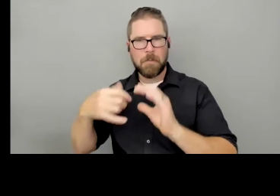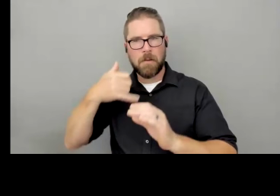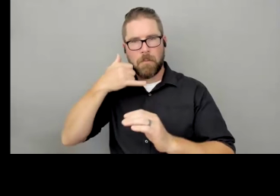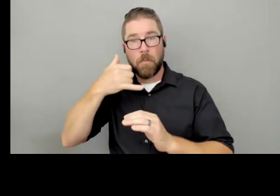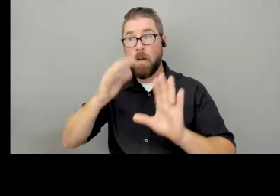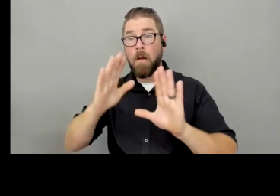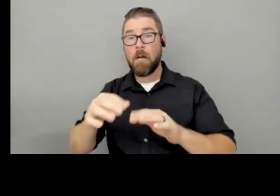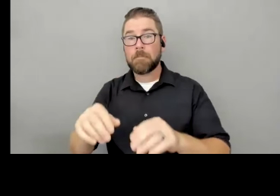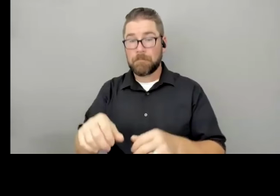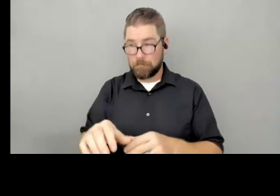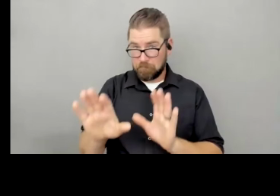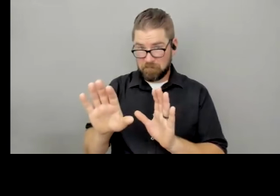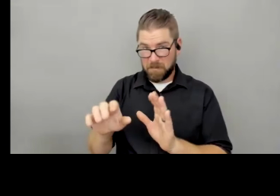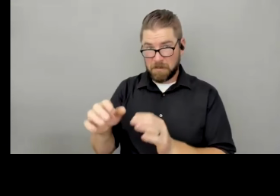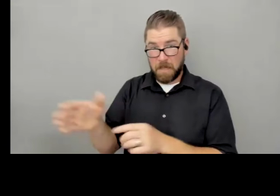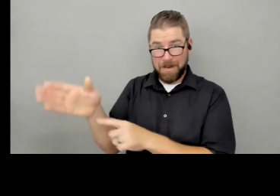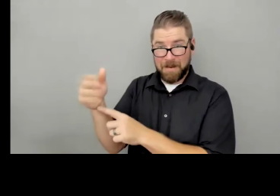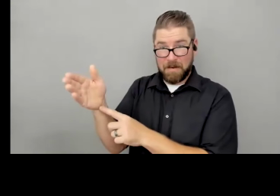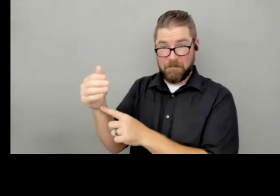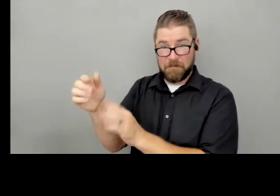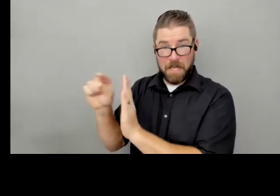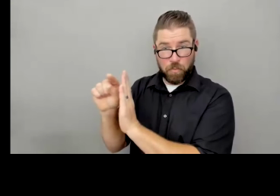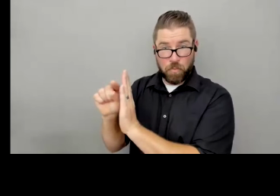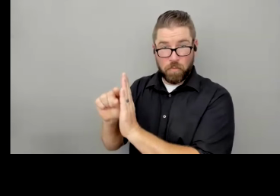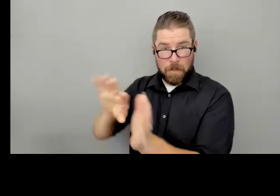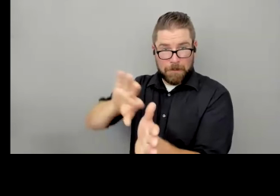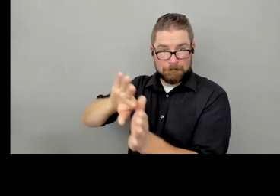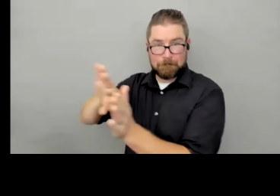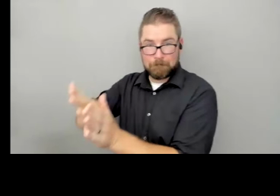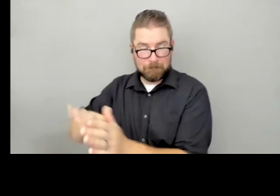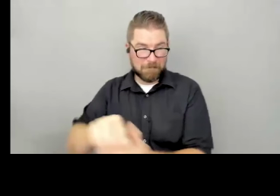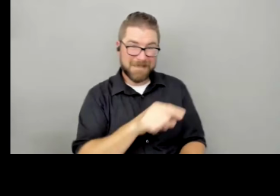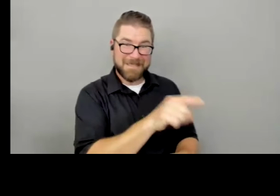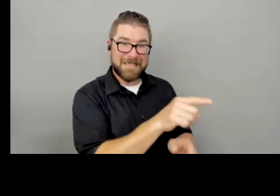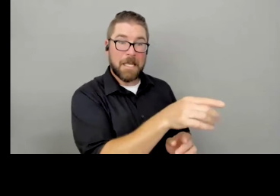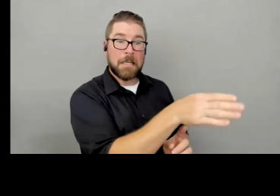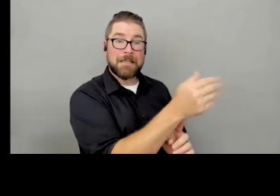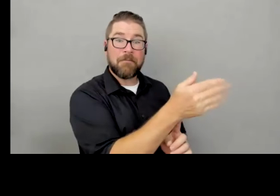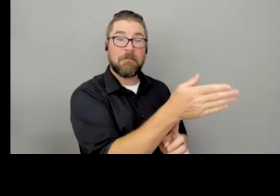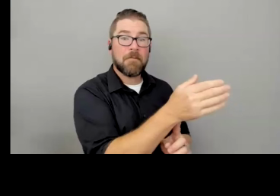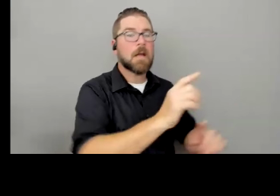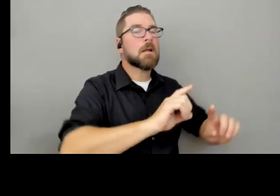And that's when those are cases to where it's something more psychosocial. Not that they're failing,